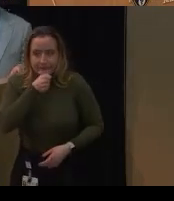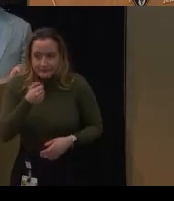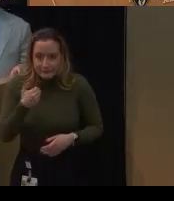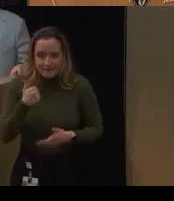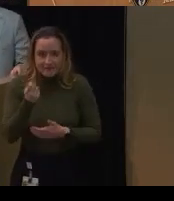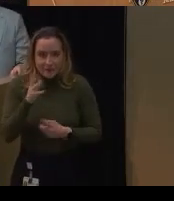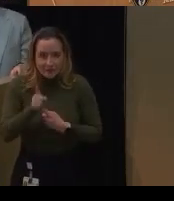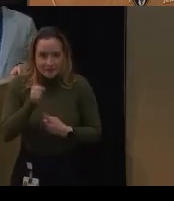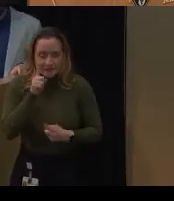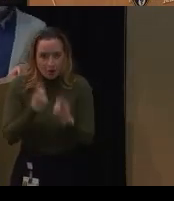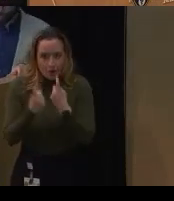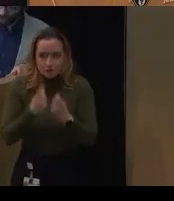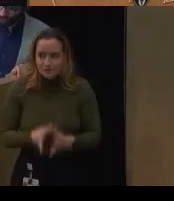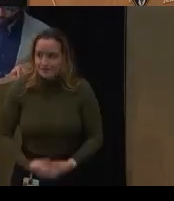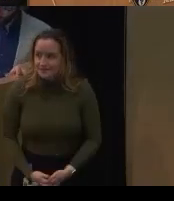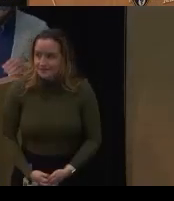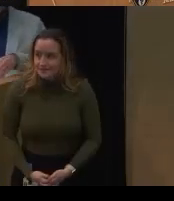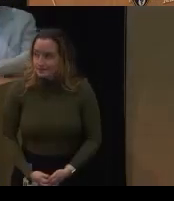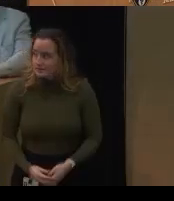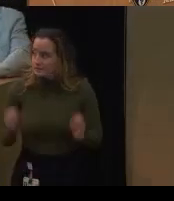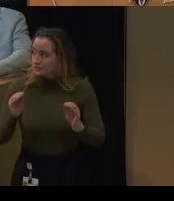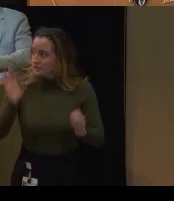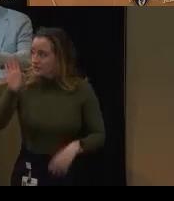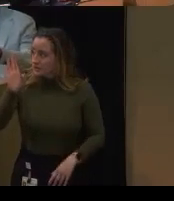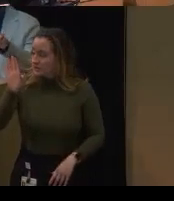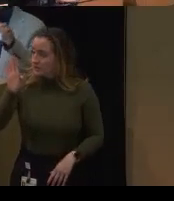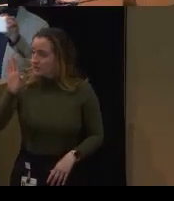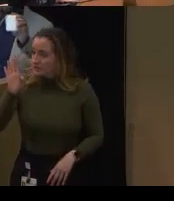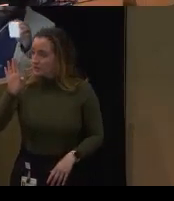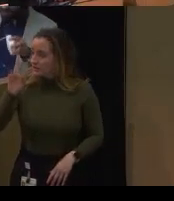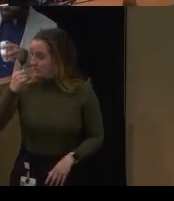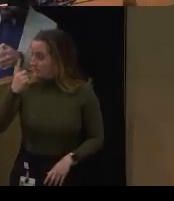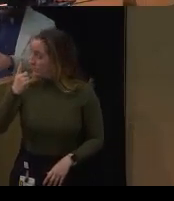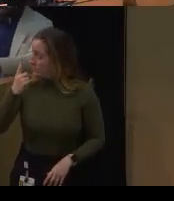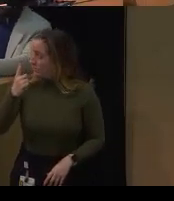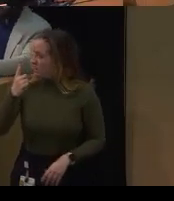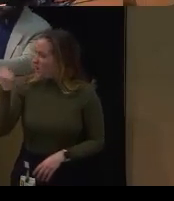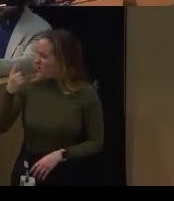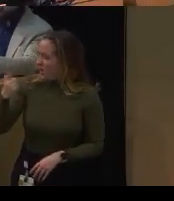so um well I don't see any hands yet I'm sure everyone's thinking huh hang on one minute and